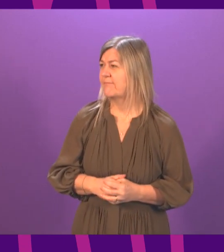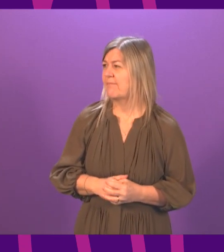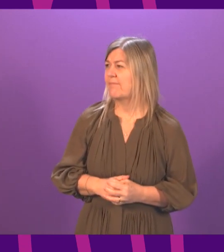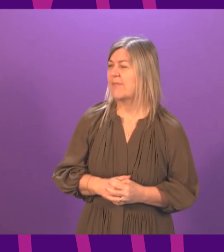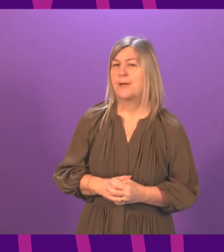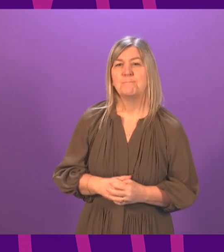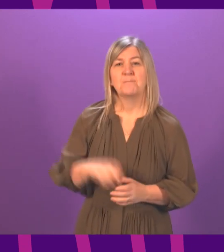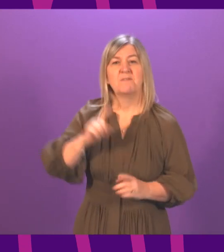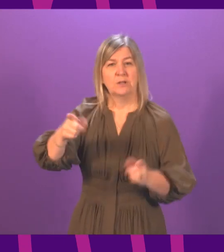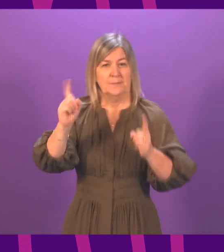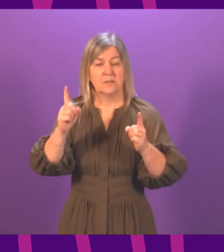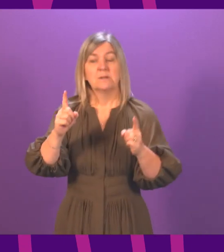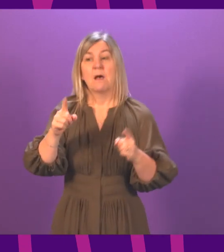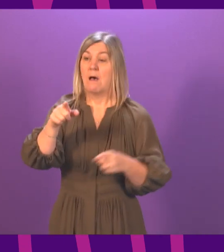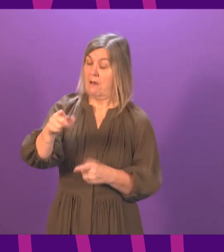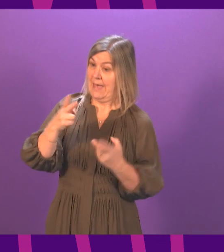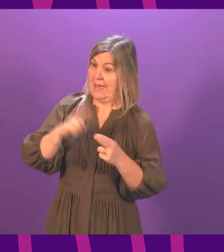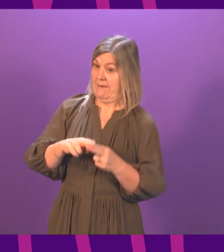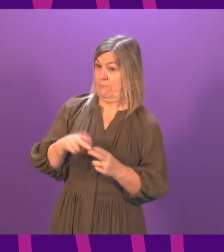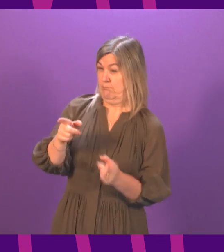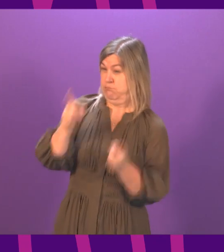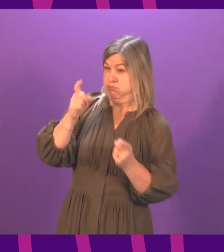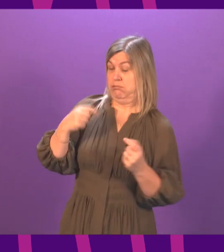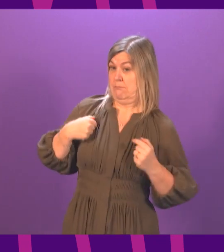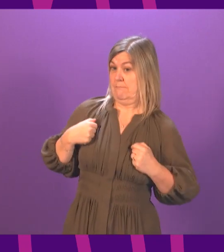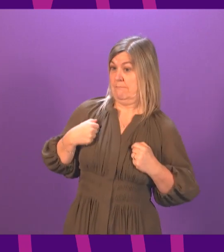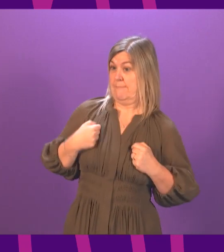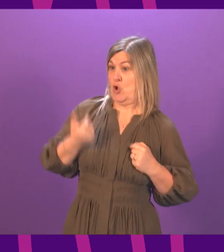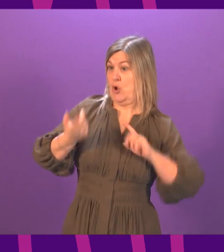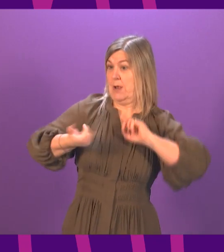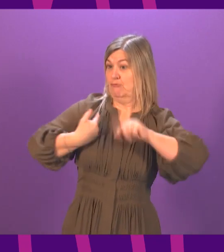if Graham Simpson had listened to my earlier answer, he would know the process that we are